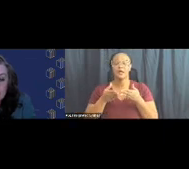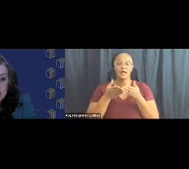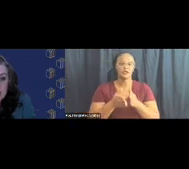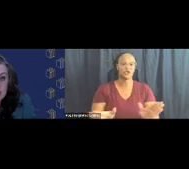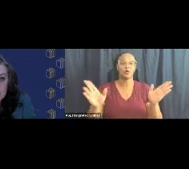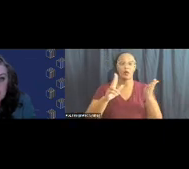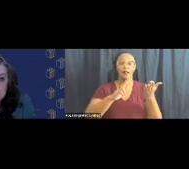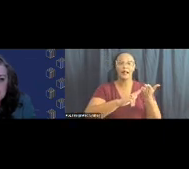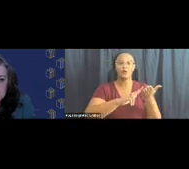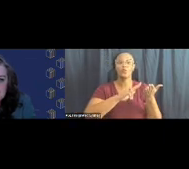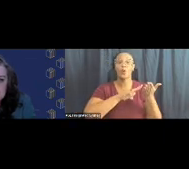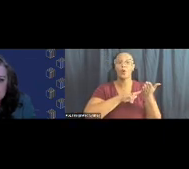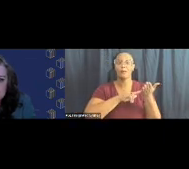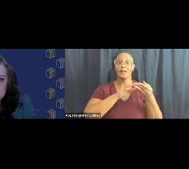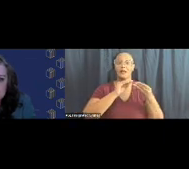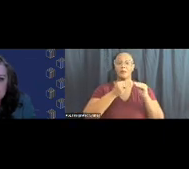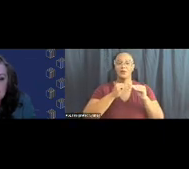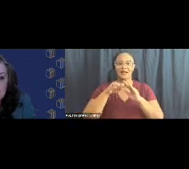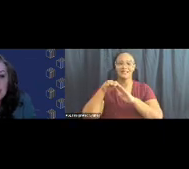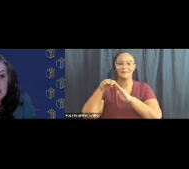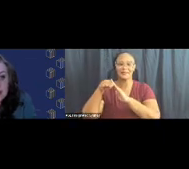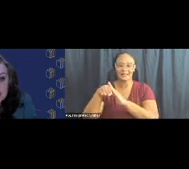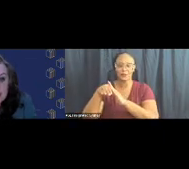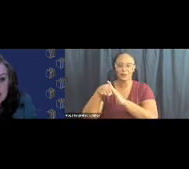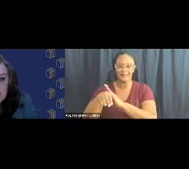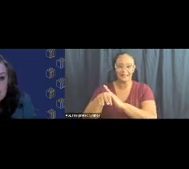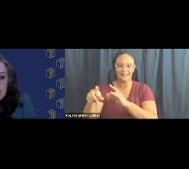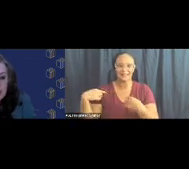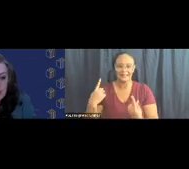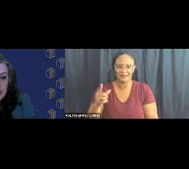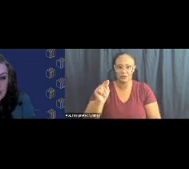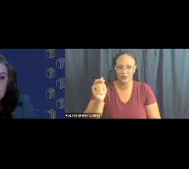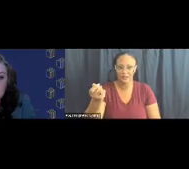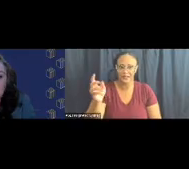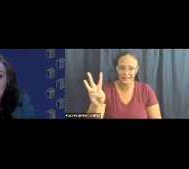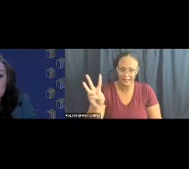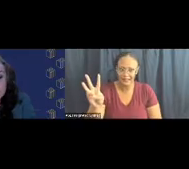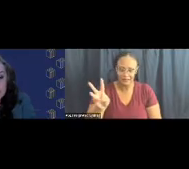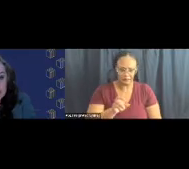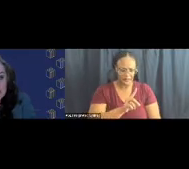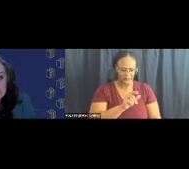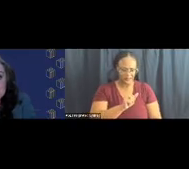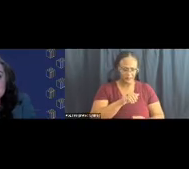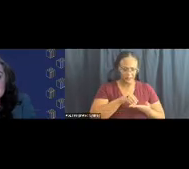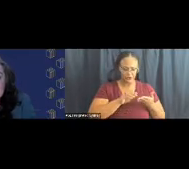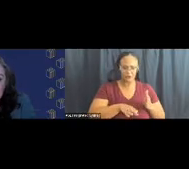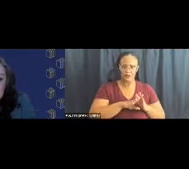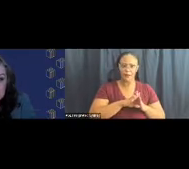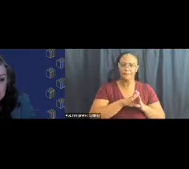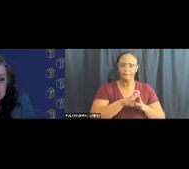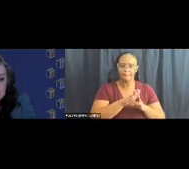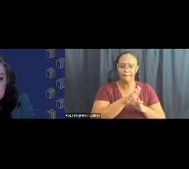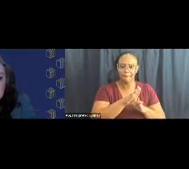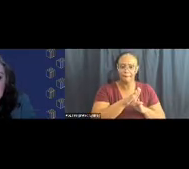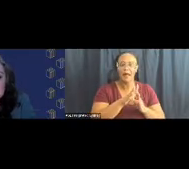decreased since 2016. This continues to show the need for resources, state investments,